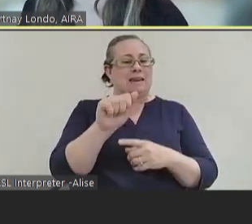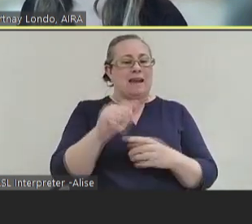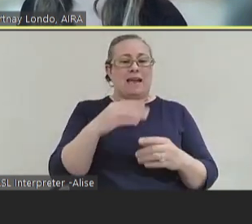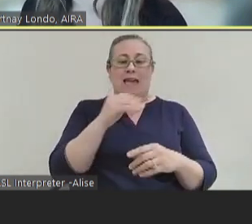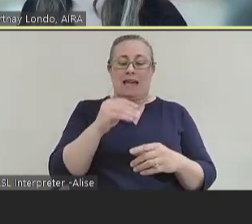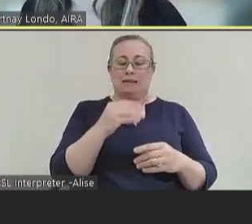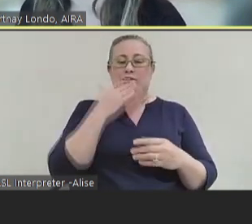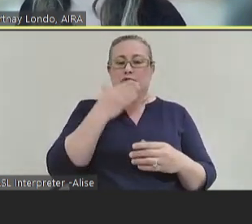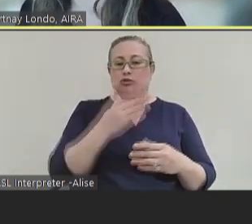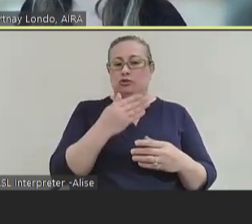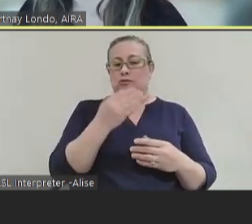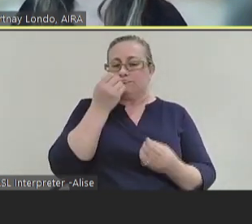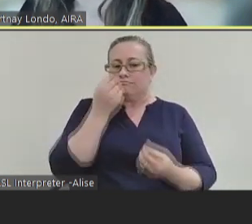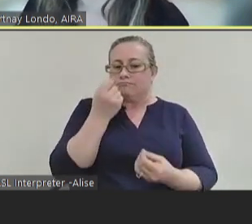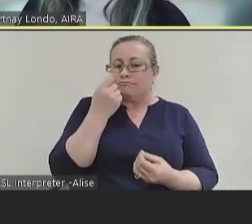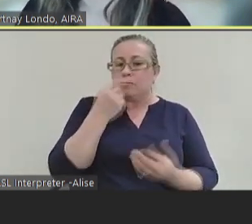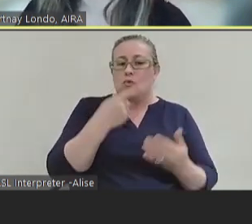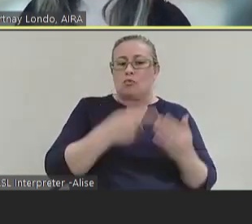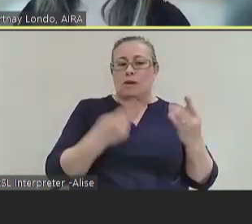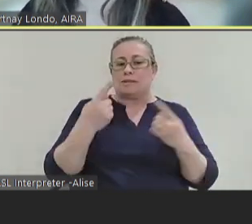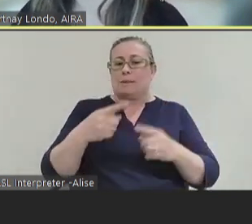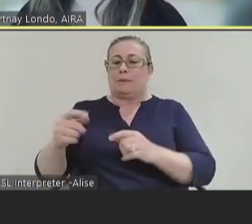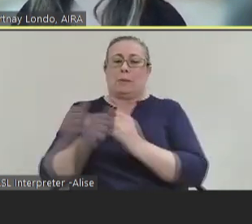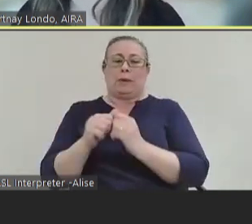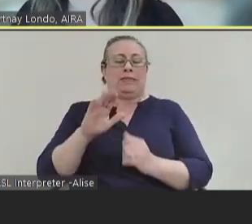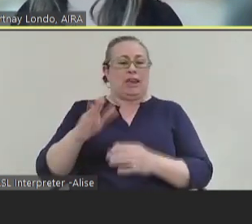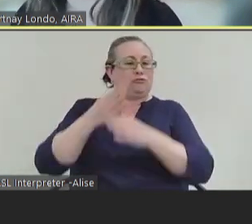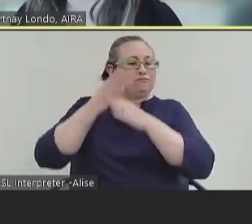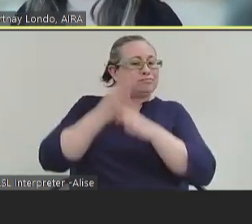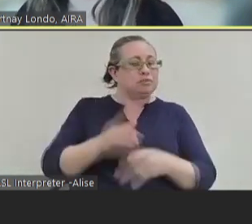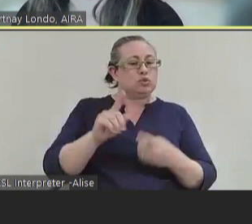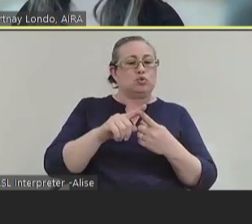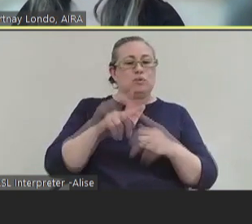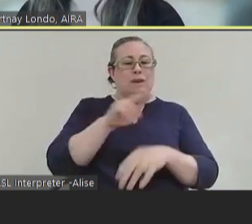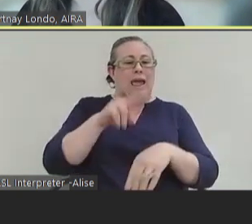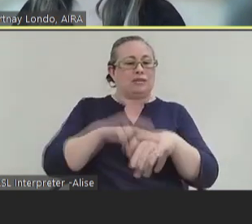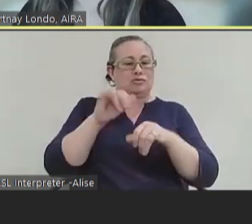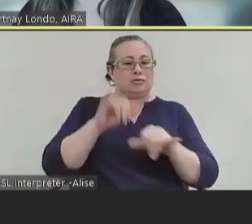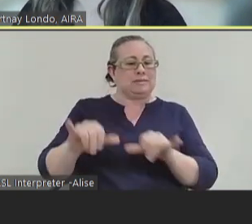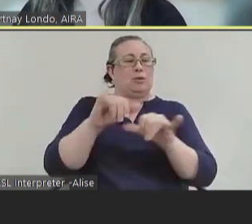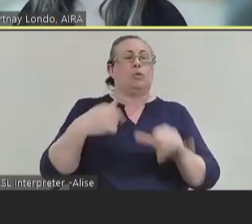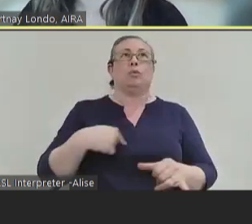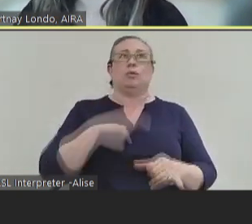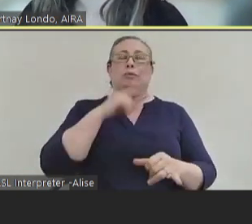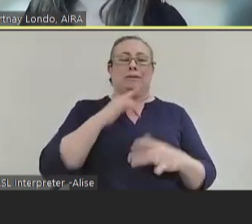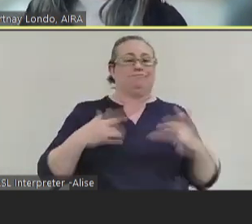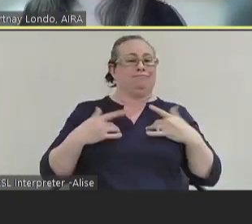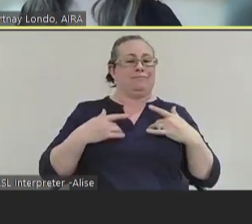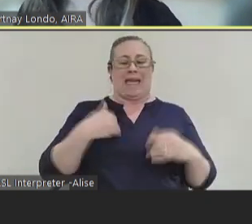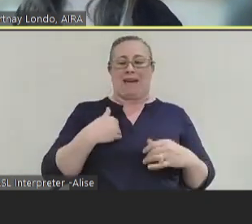alignment with the national standards. So we're really excited to have 100 percent participation.